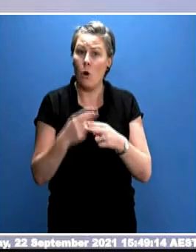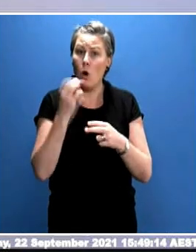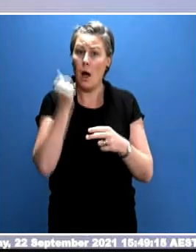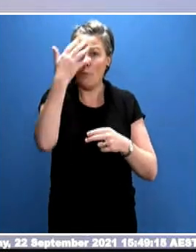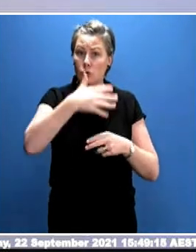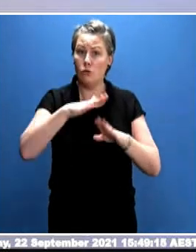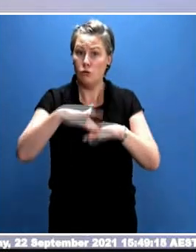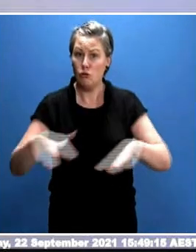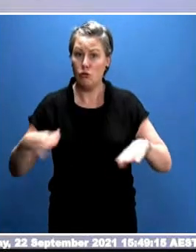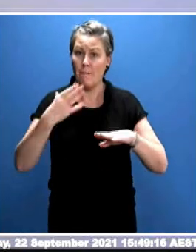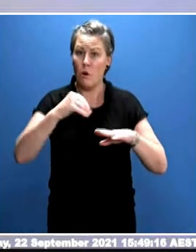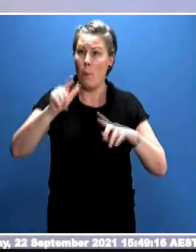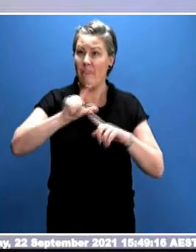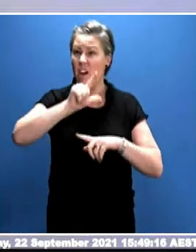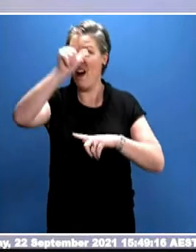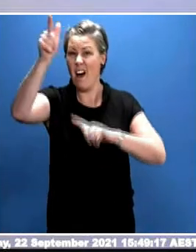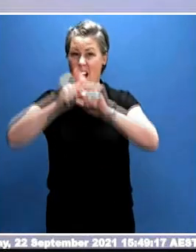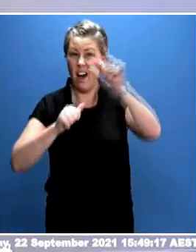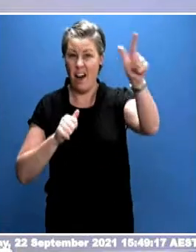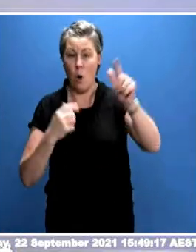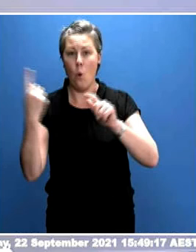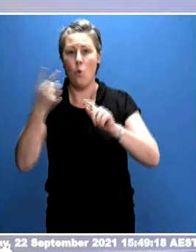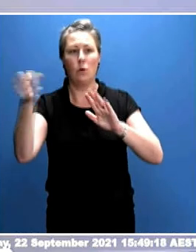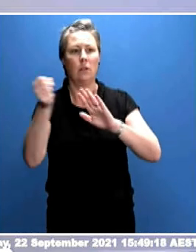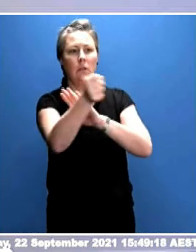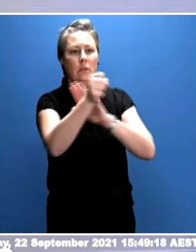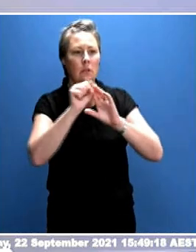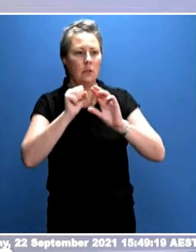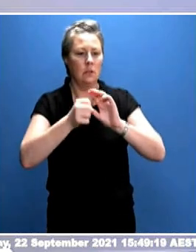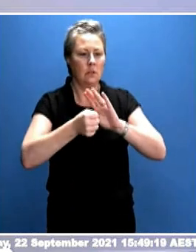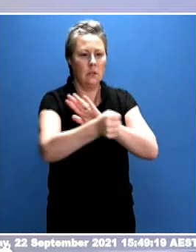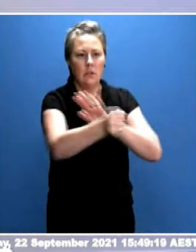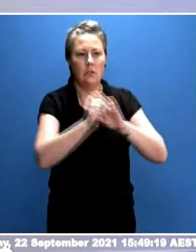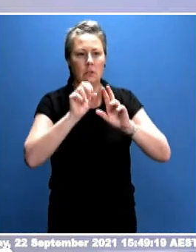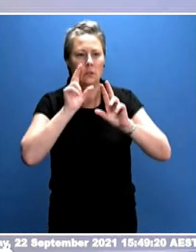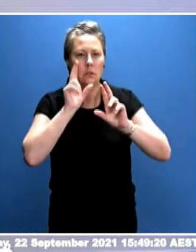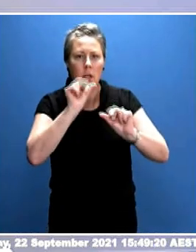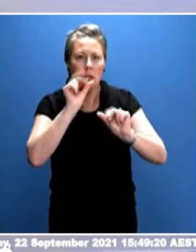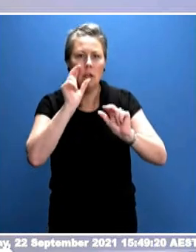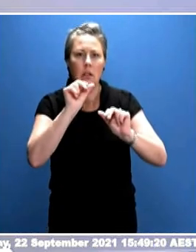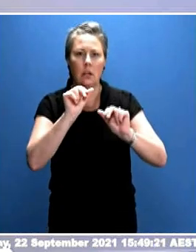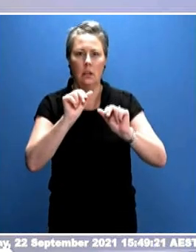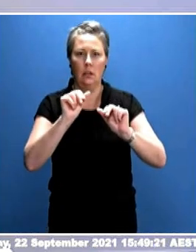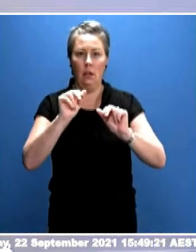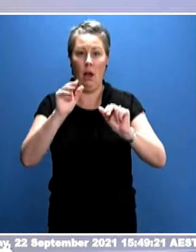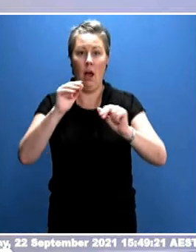remote areas that may be taken into care one way or another and placed outside their home country?